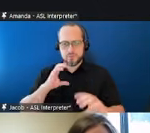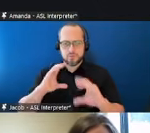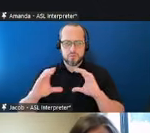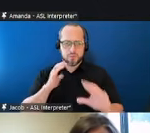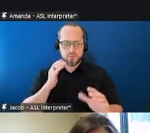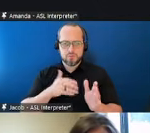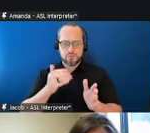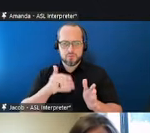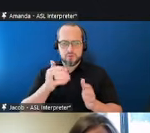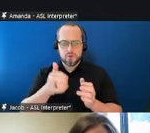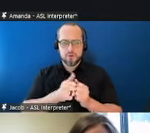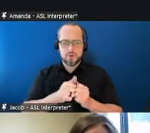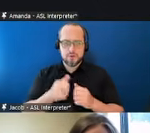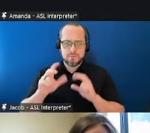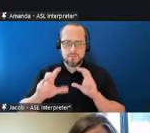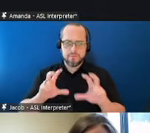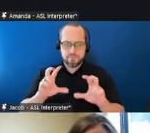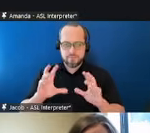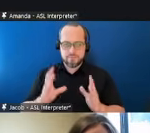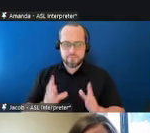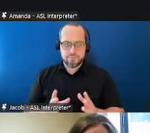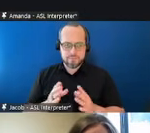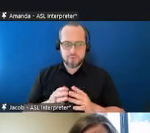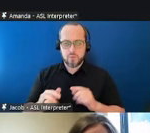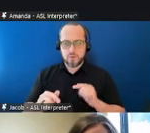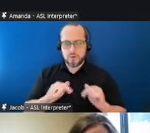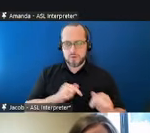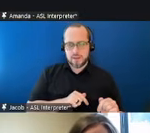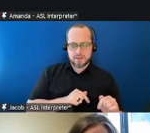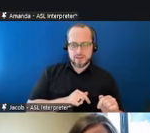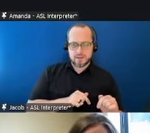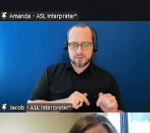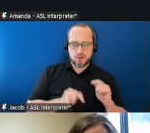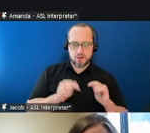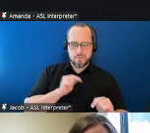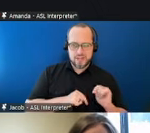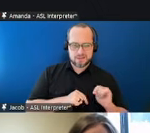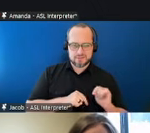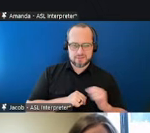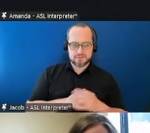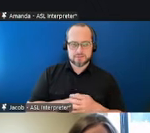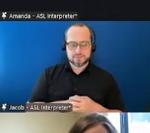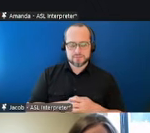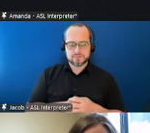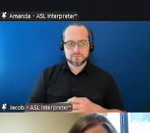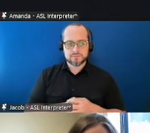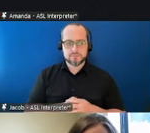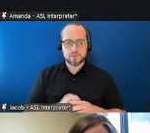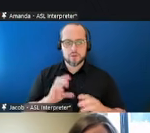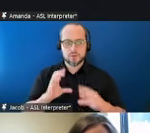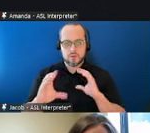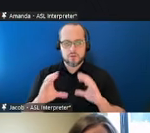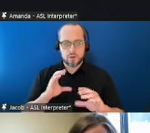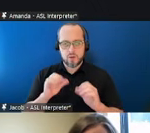the stakeholders. Back to that slide. Go back one slide. We will be, um, communicating with